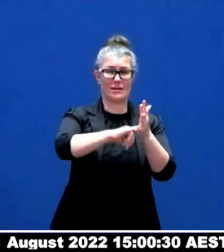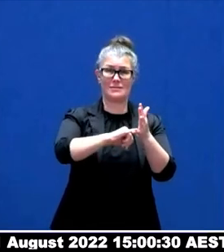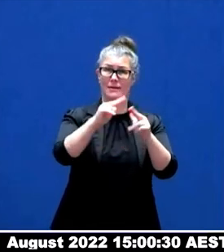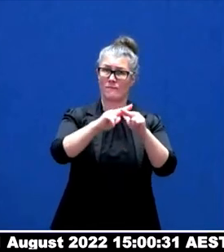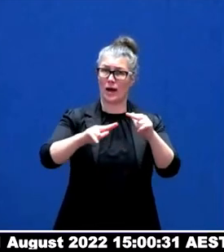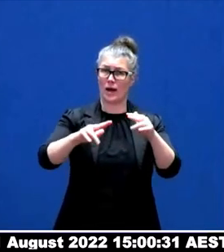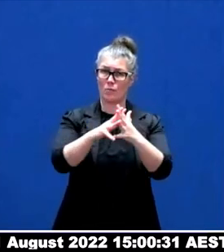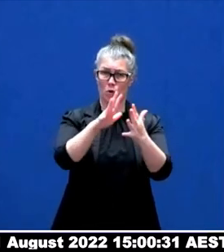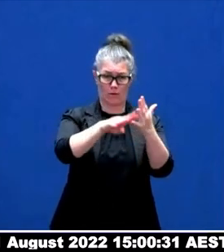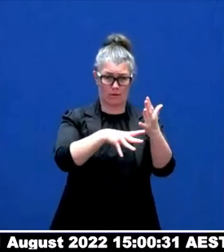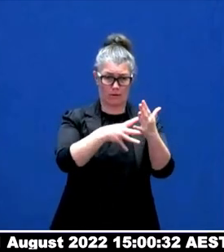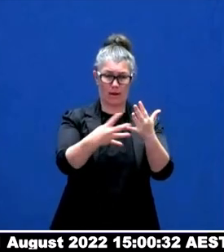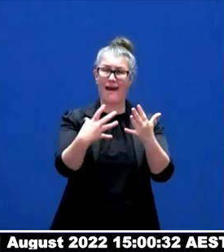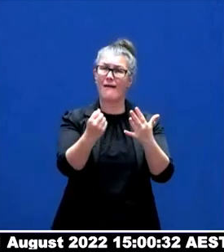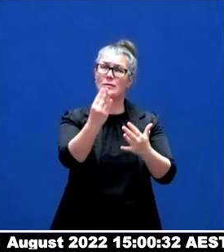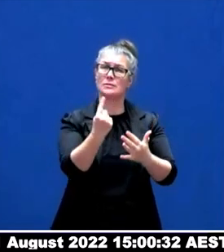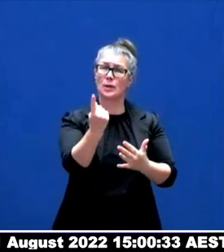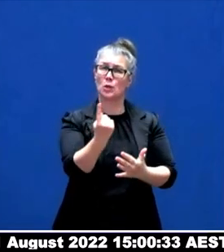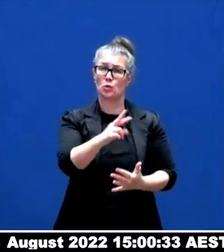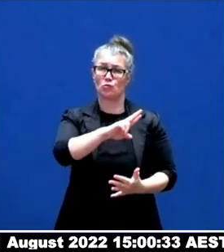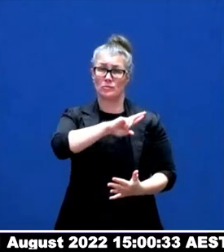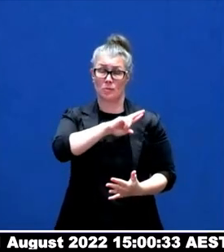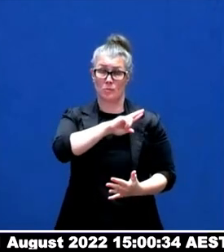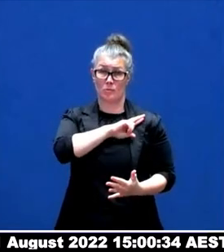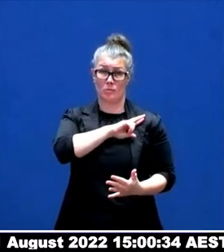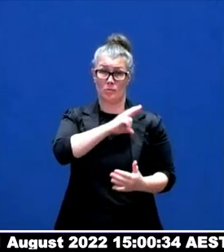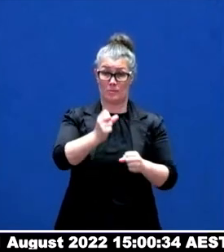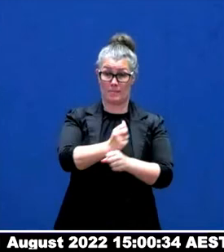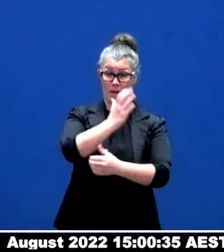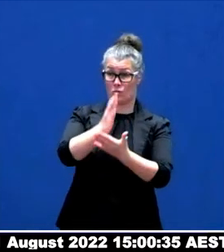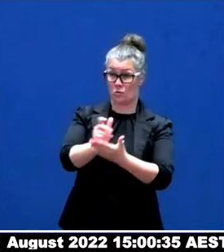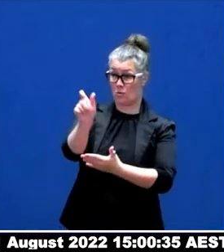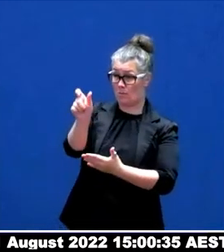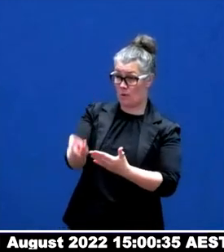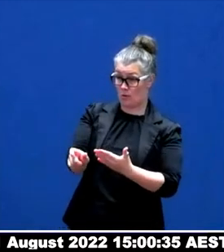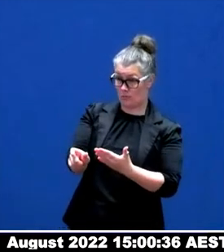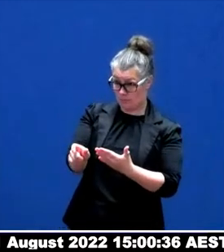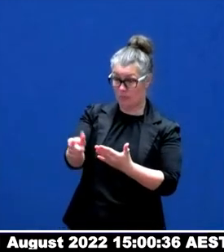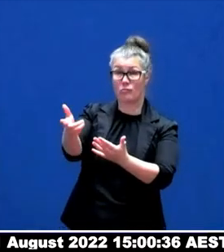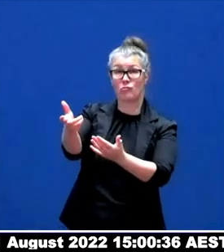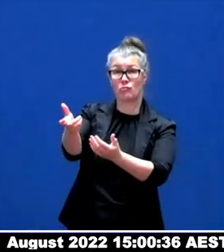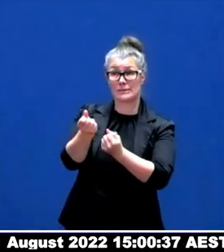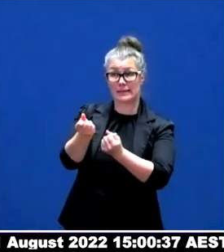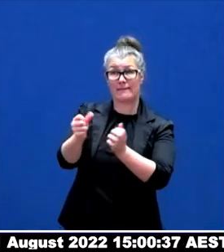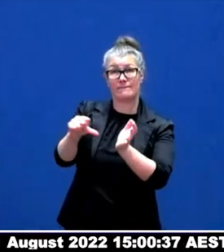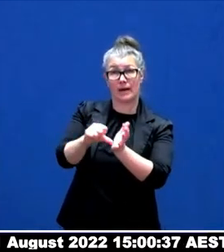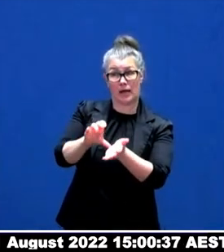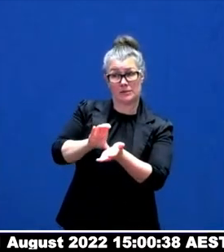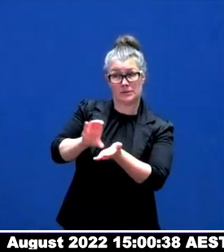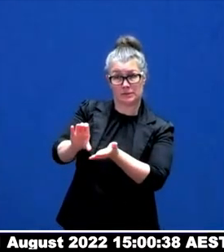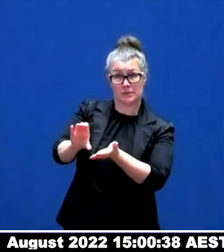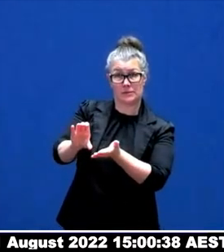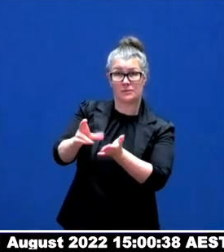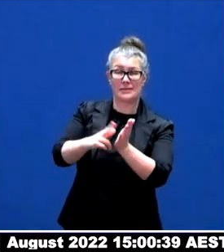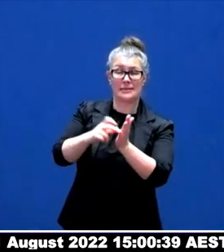responsibility for ensuring that a person who receives funding for a particular support